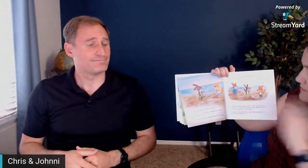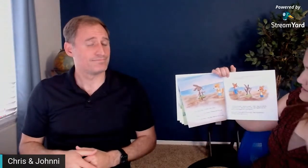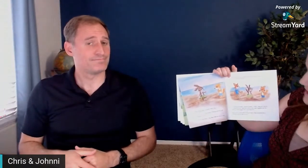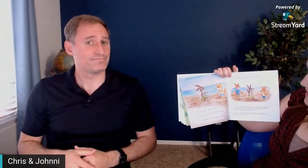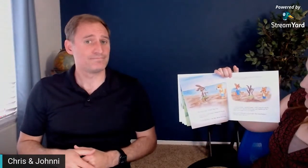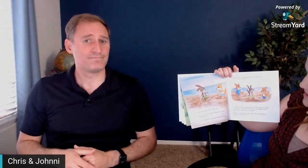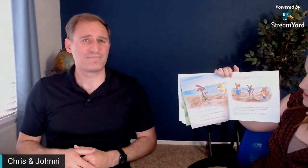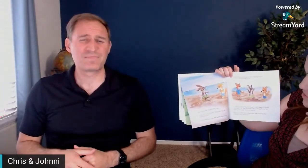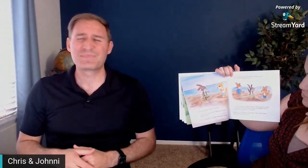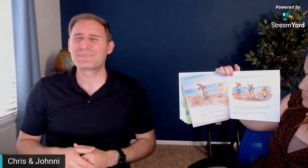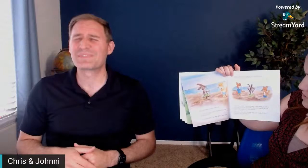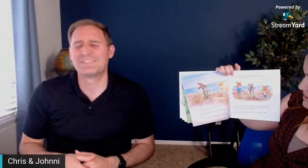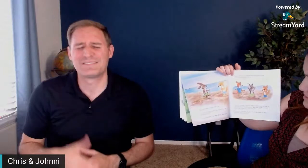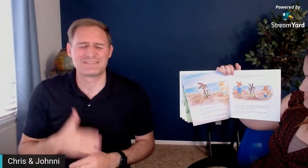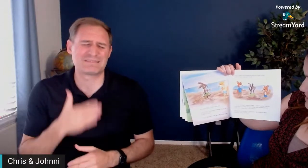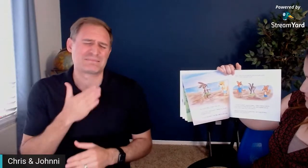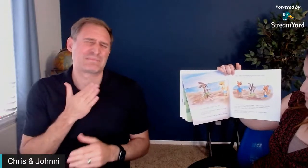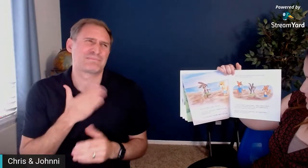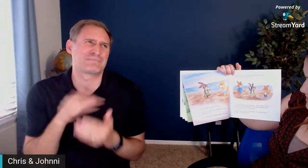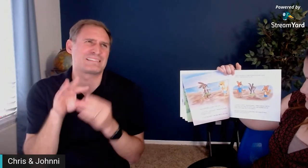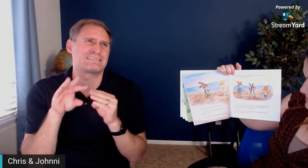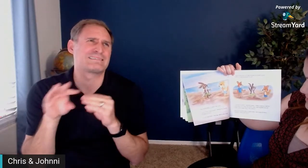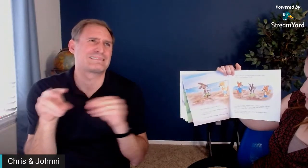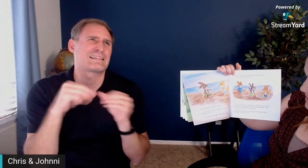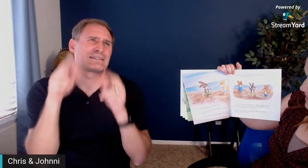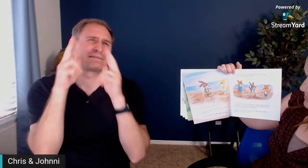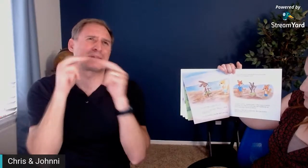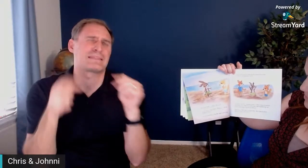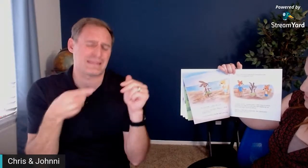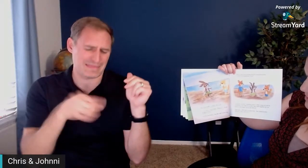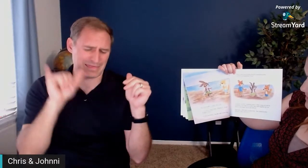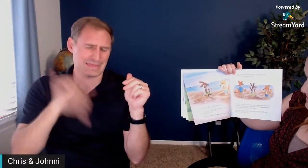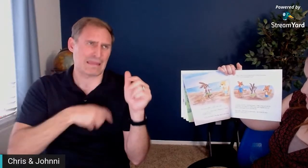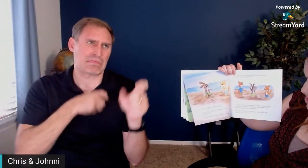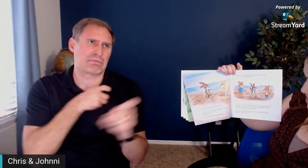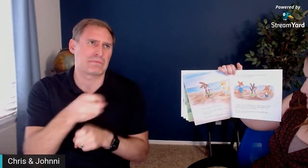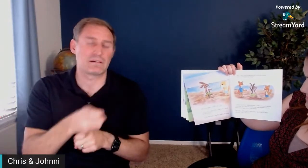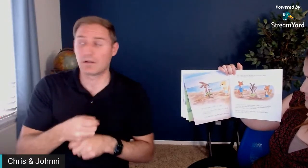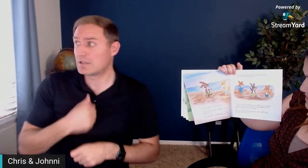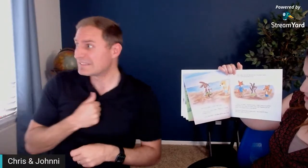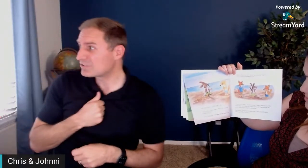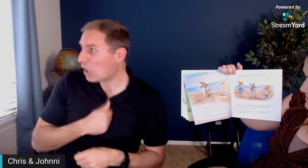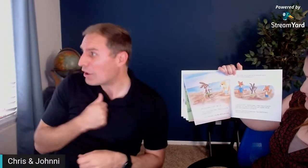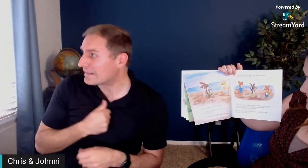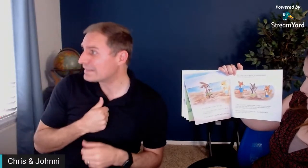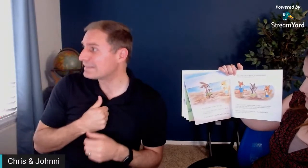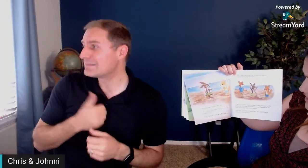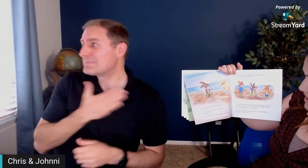my sand castle is ruined ben cries i'm so sorry says james please don't be sad